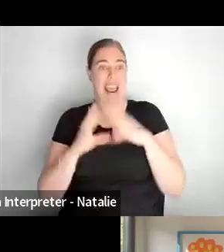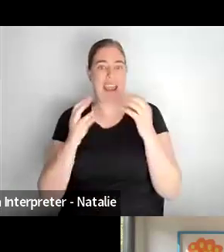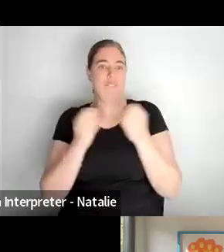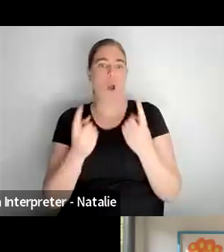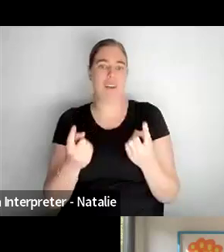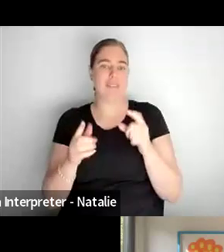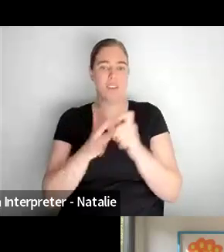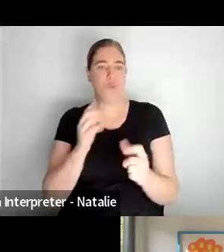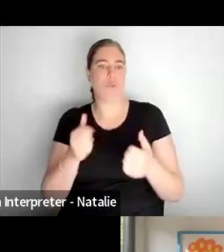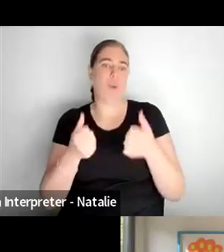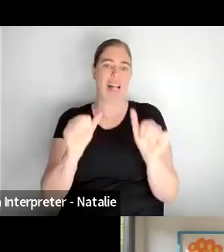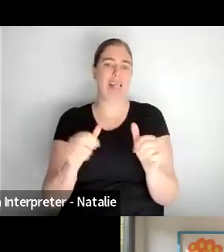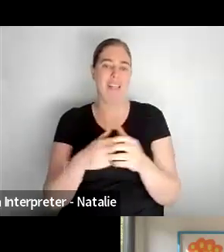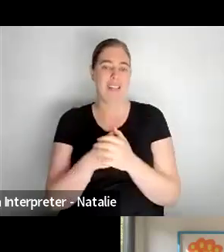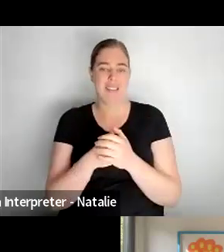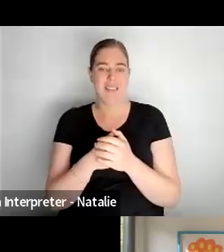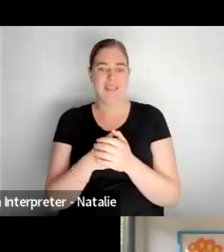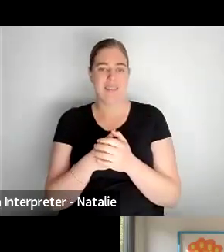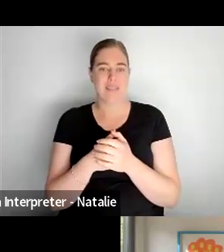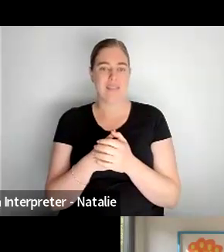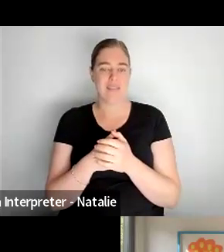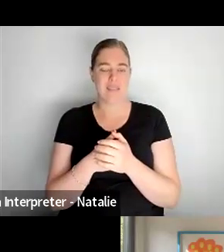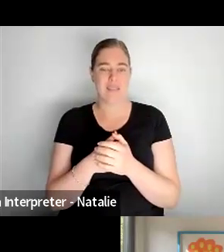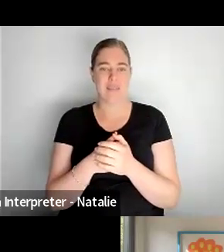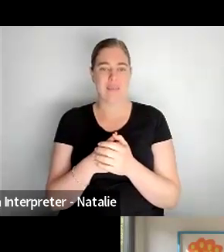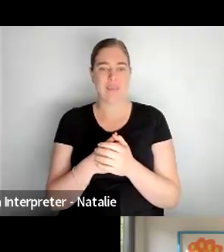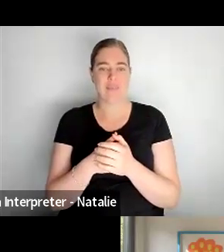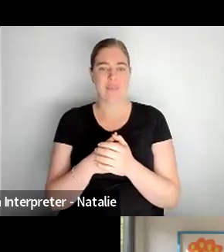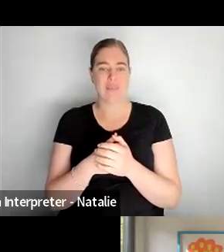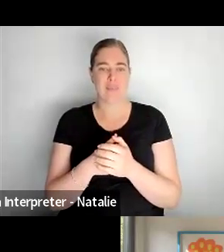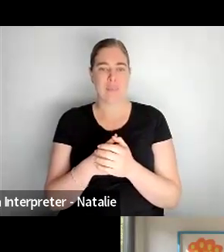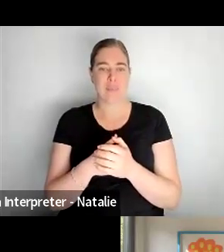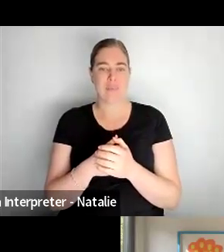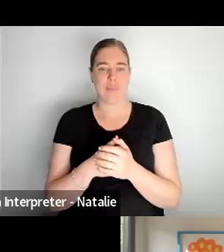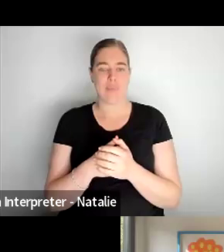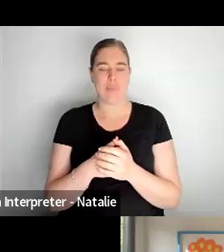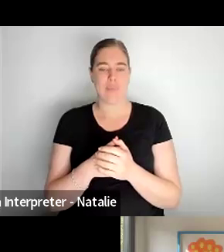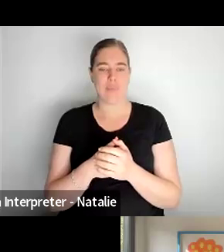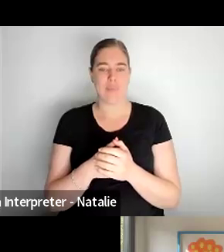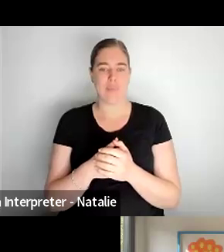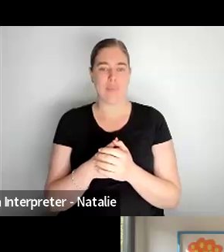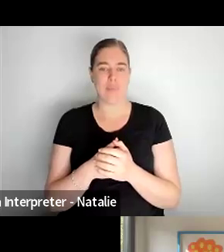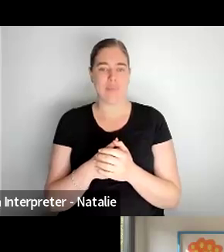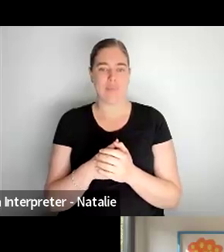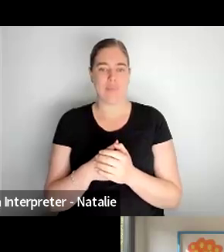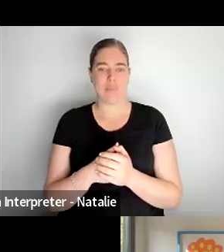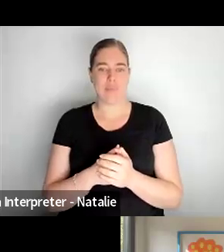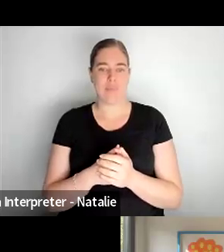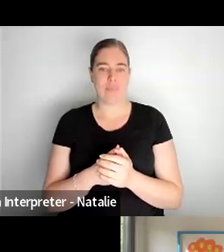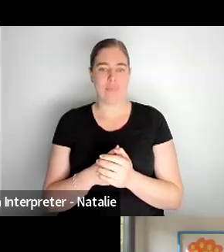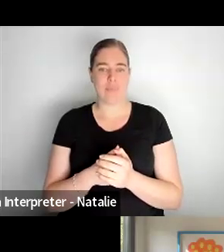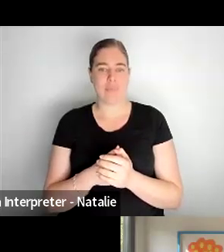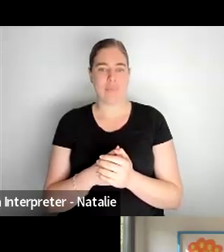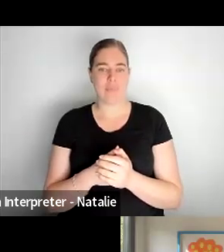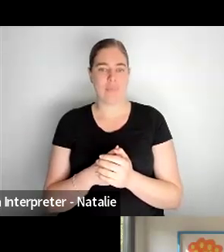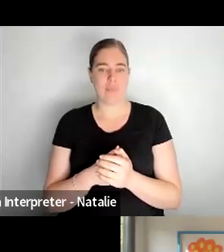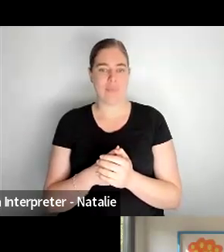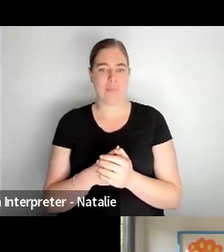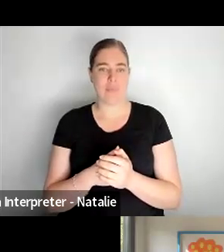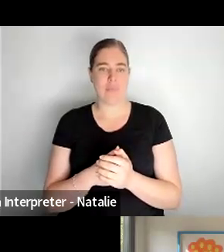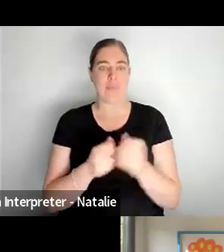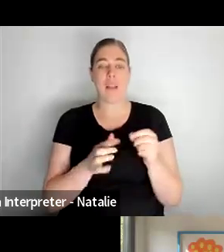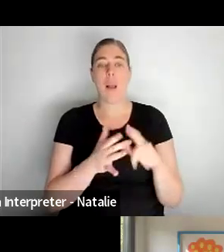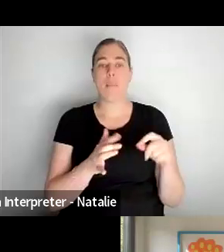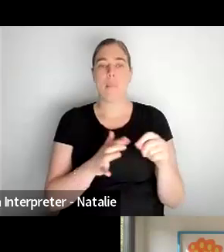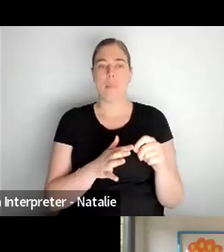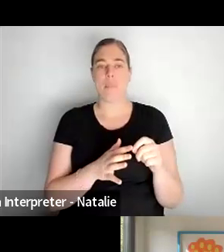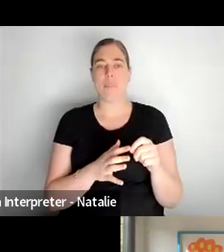wants to have everyone in the end. >> One thing I wanted to pick up on that you said,